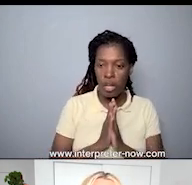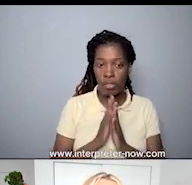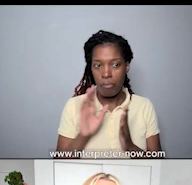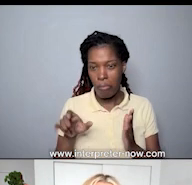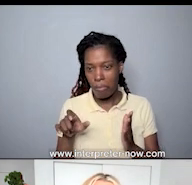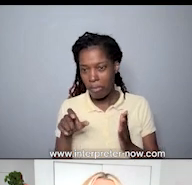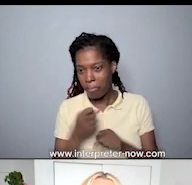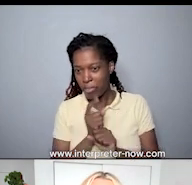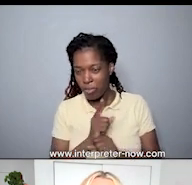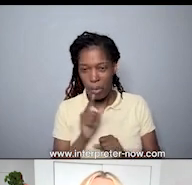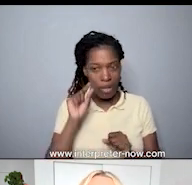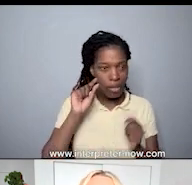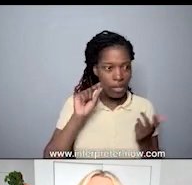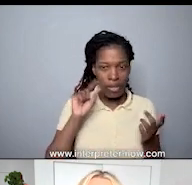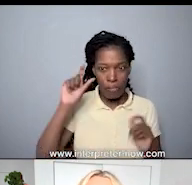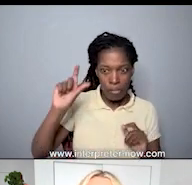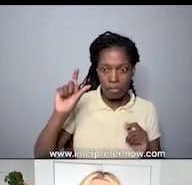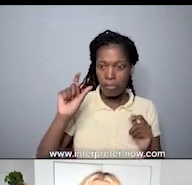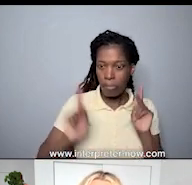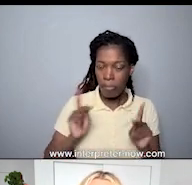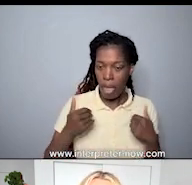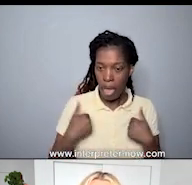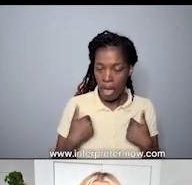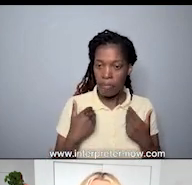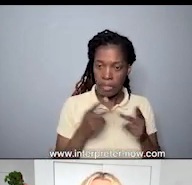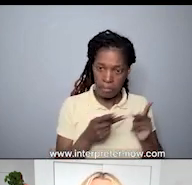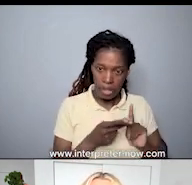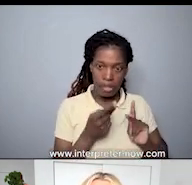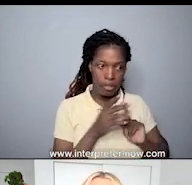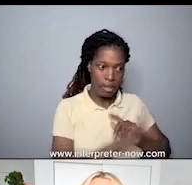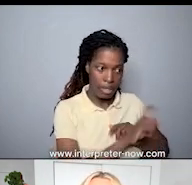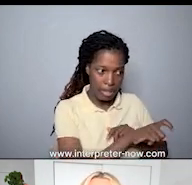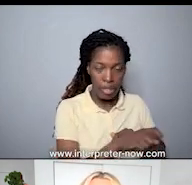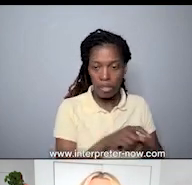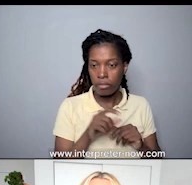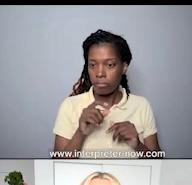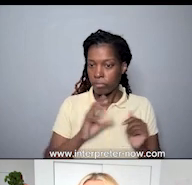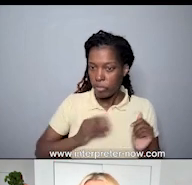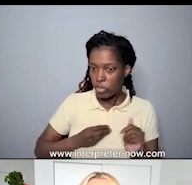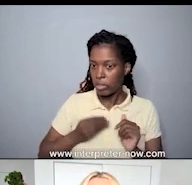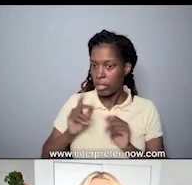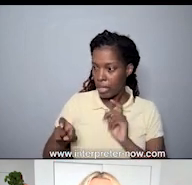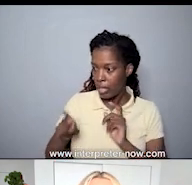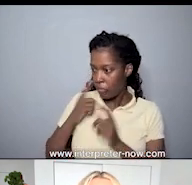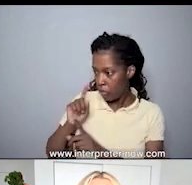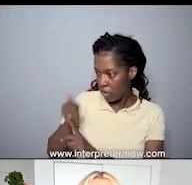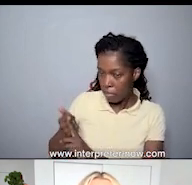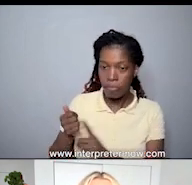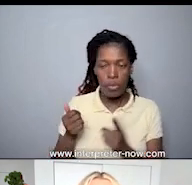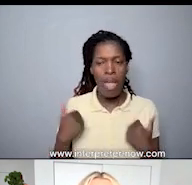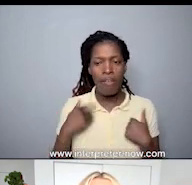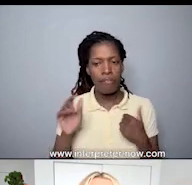So you might create fully separate all-gender restrooms, because that works for everyone.